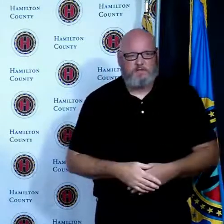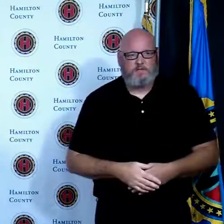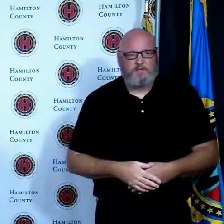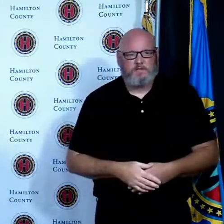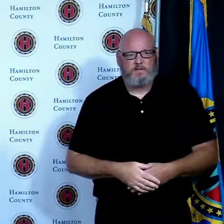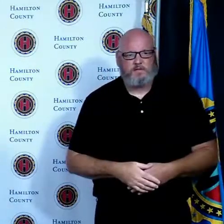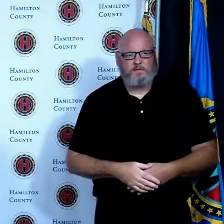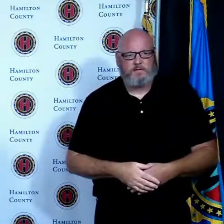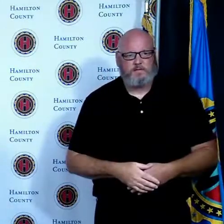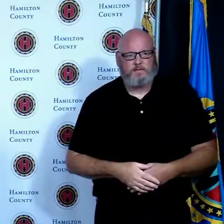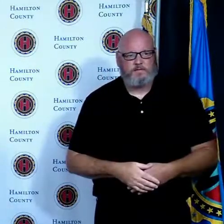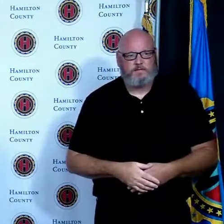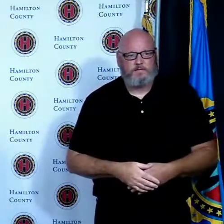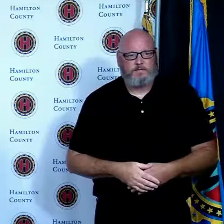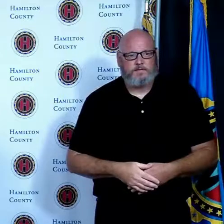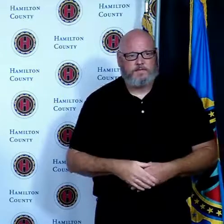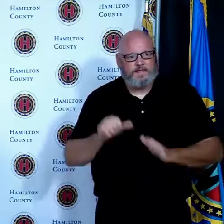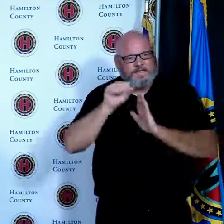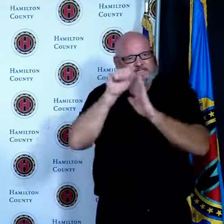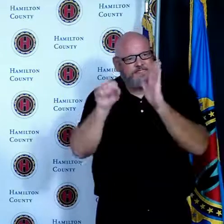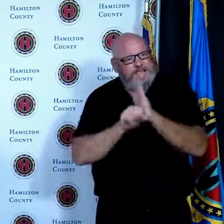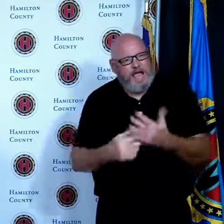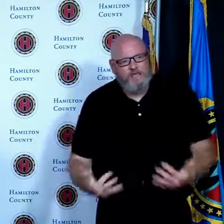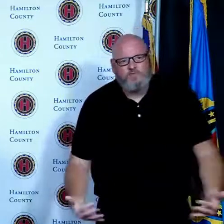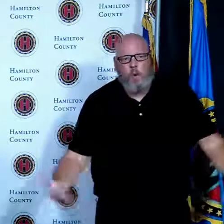the focus really needs to be testing those individuals that either are